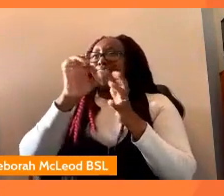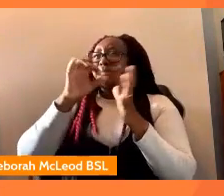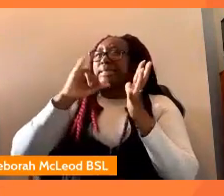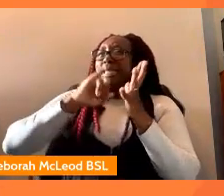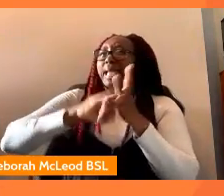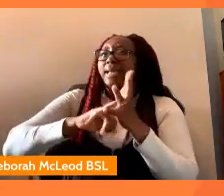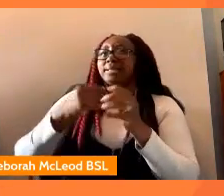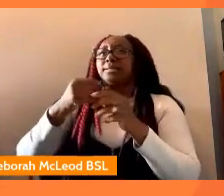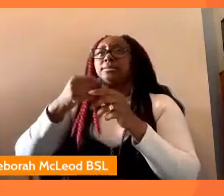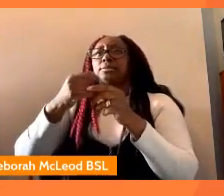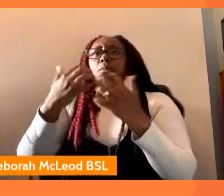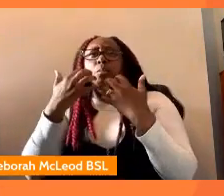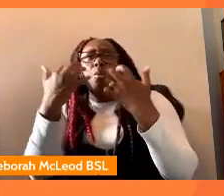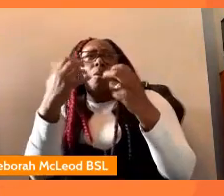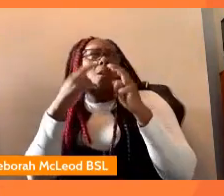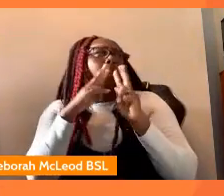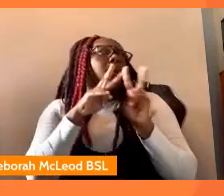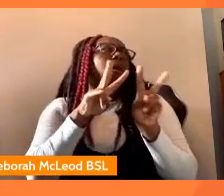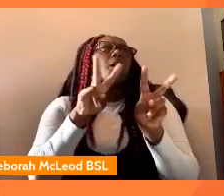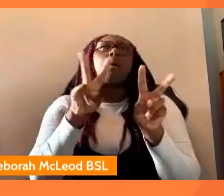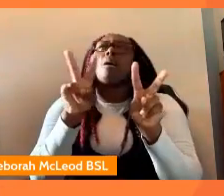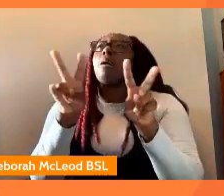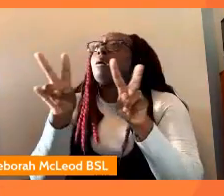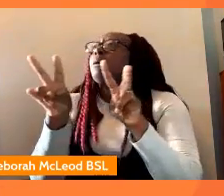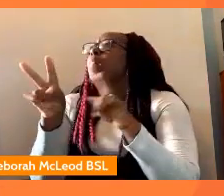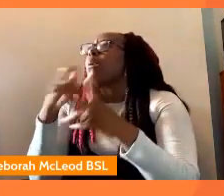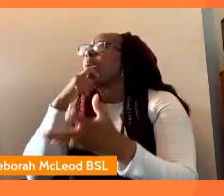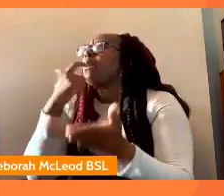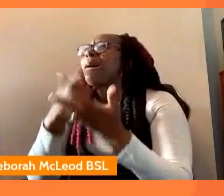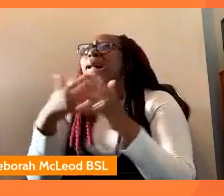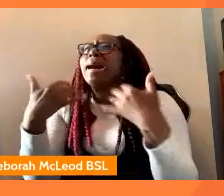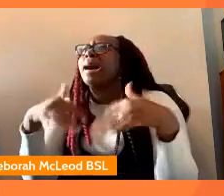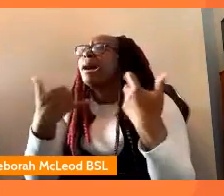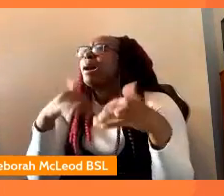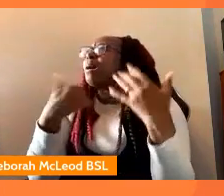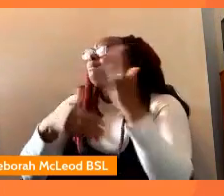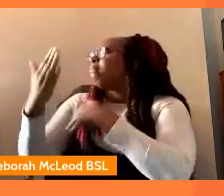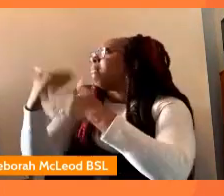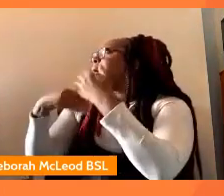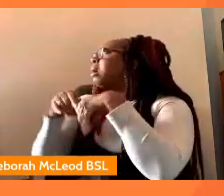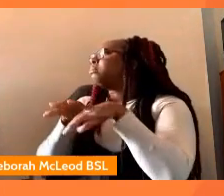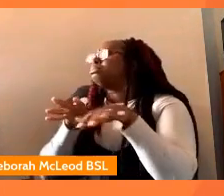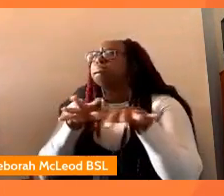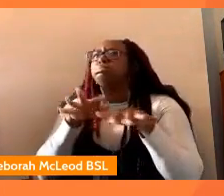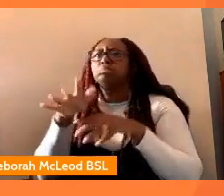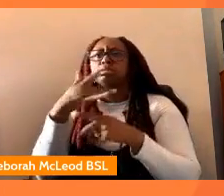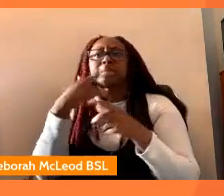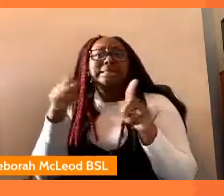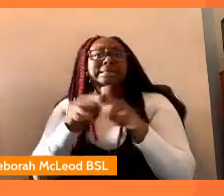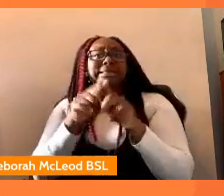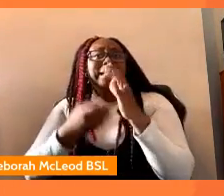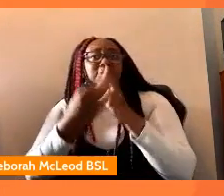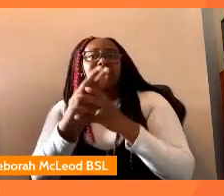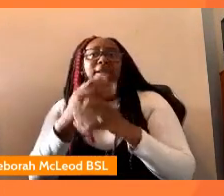audiences to see glimpses of the past. We developed processes to spatialise